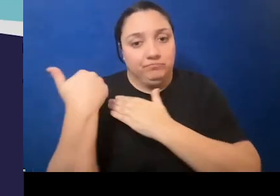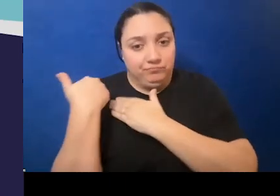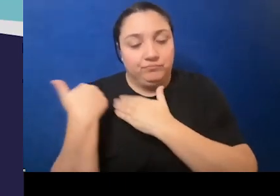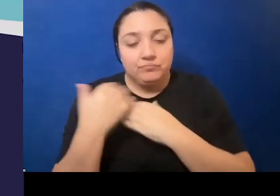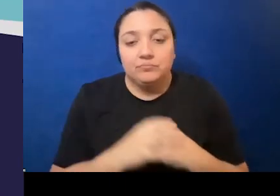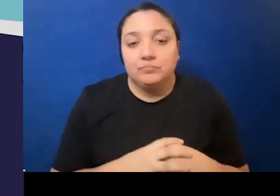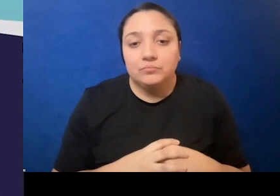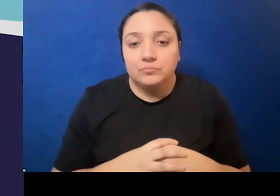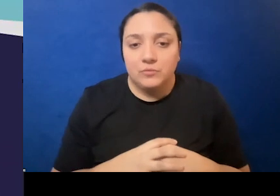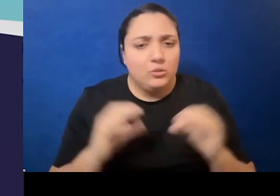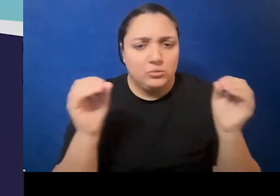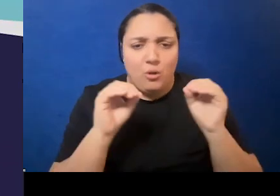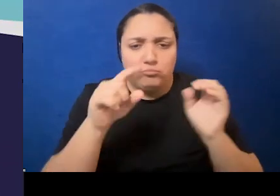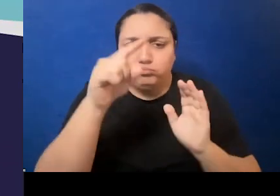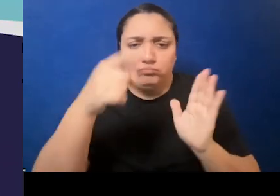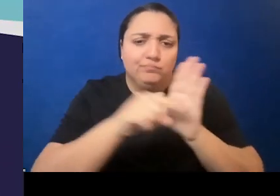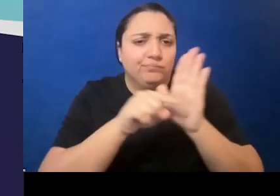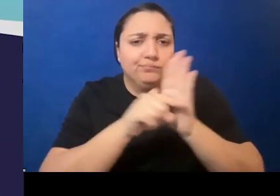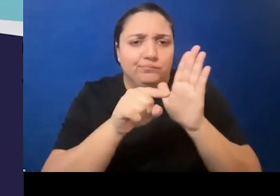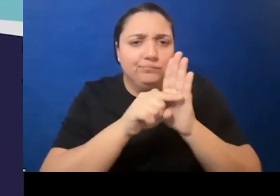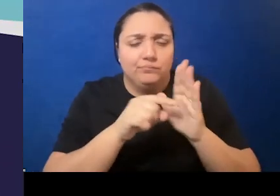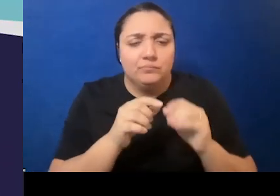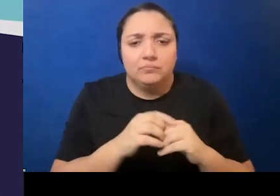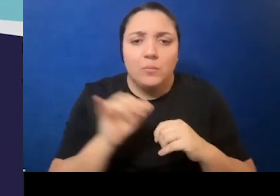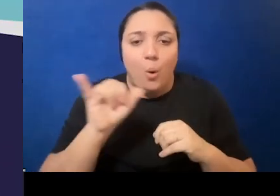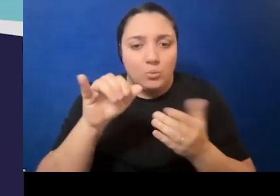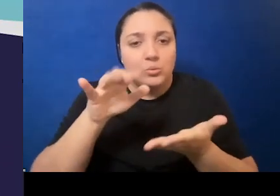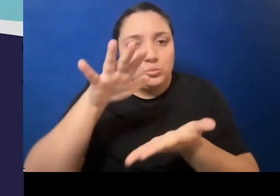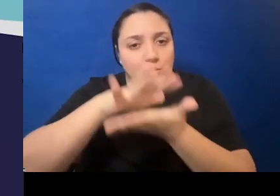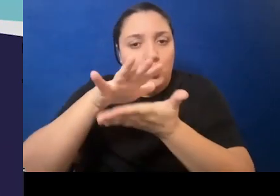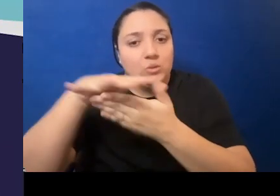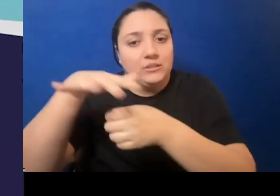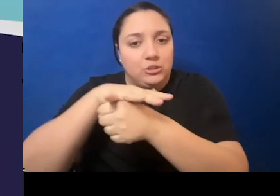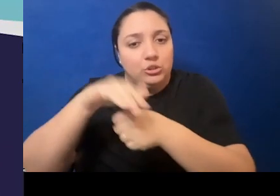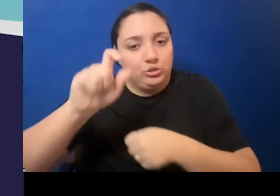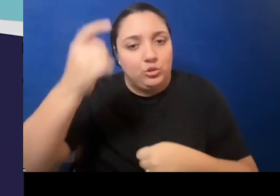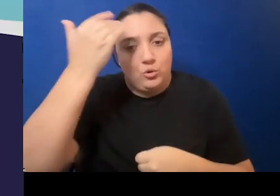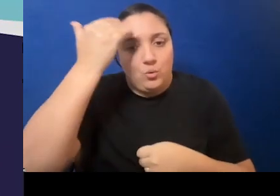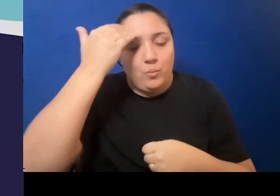ARE ENTITLED TO.